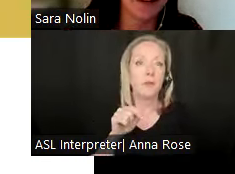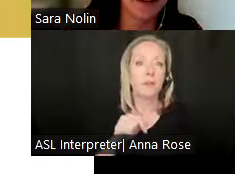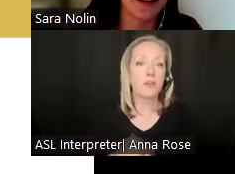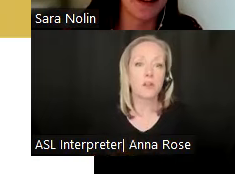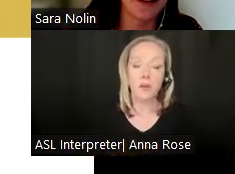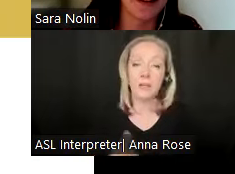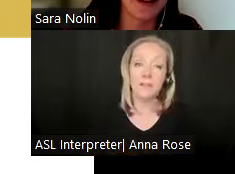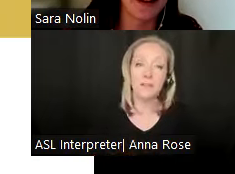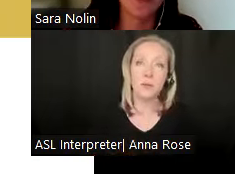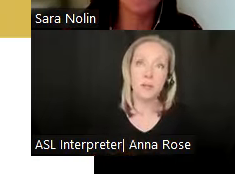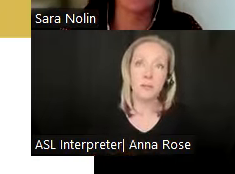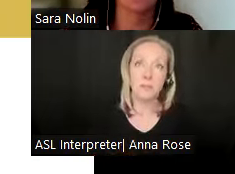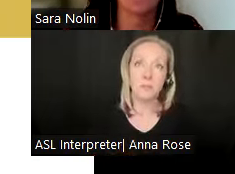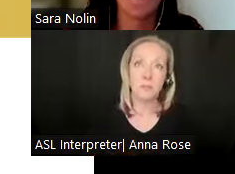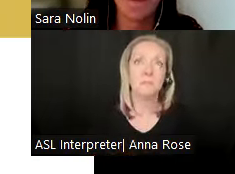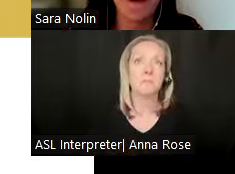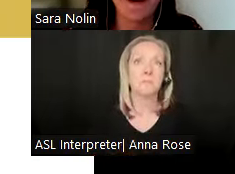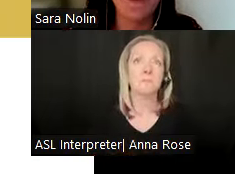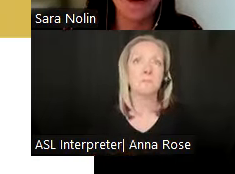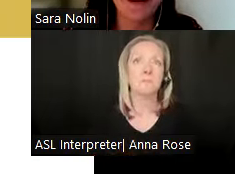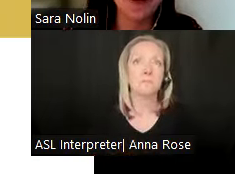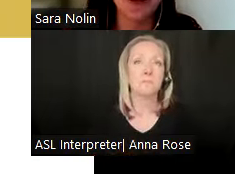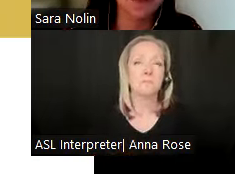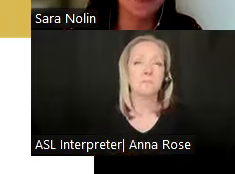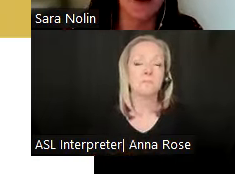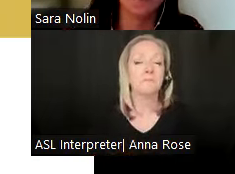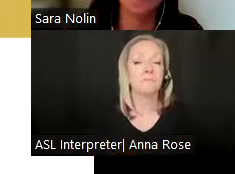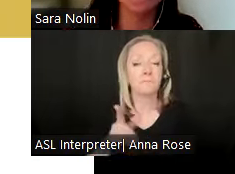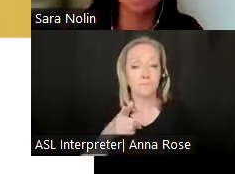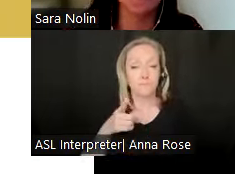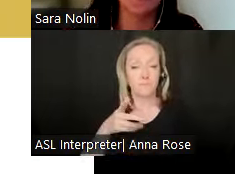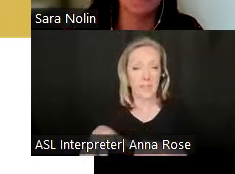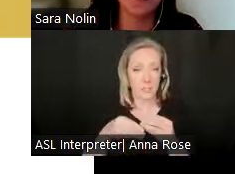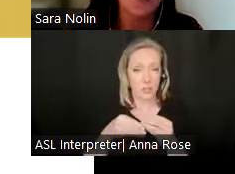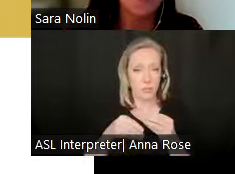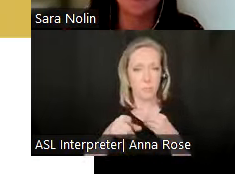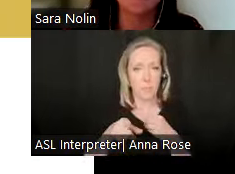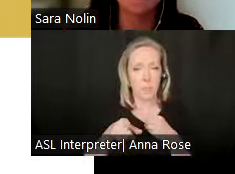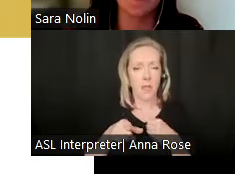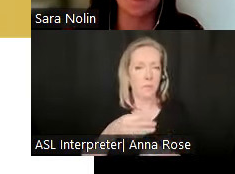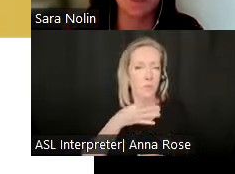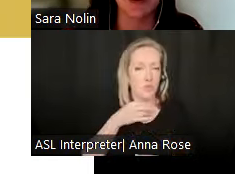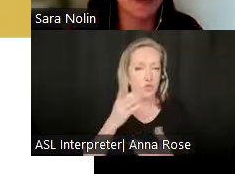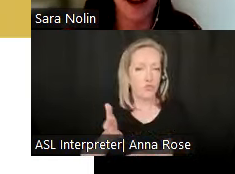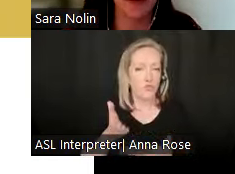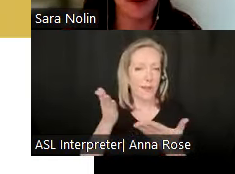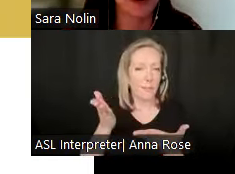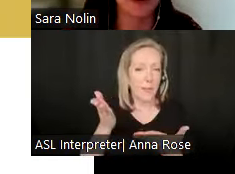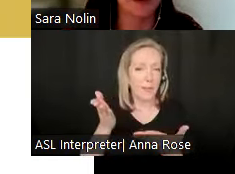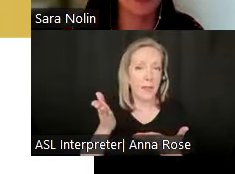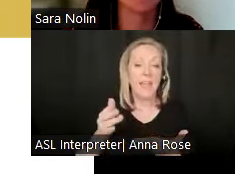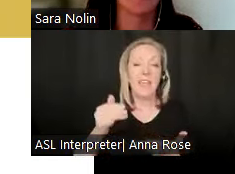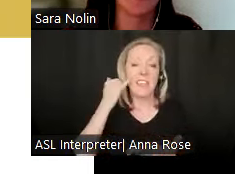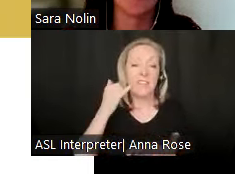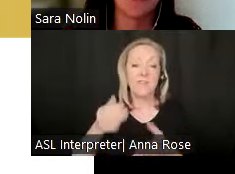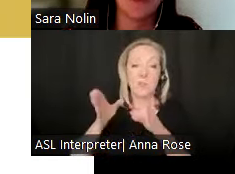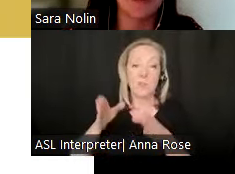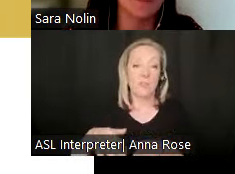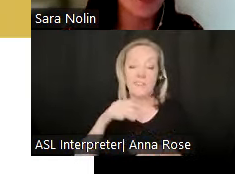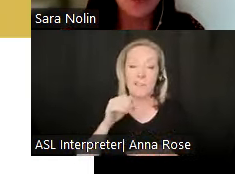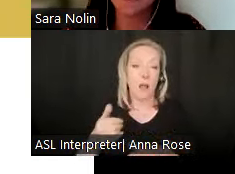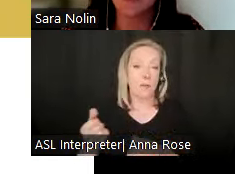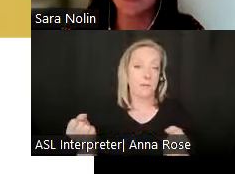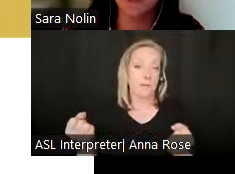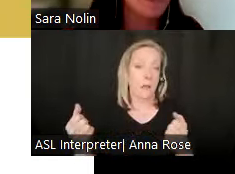In addition to that, would you recommend people who are not fluent in ASL like learning a little